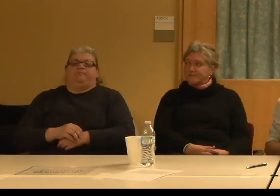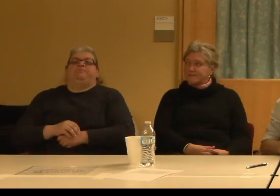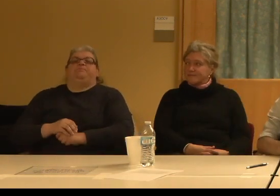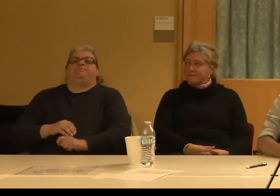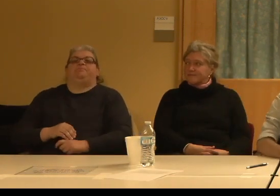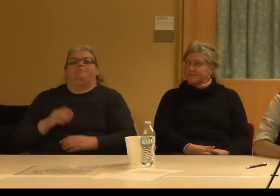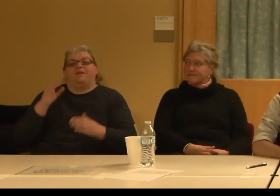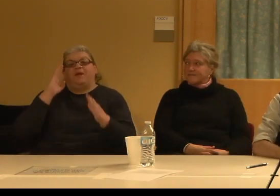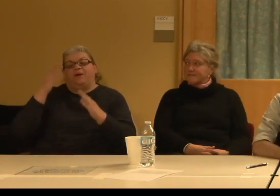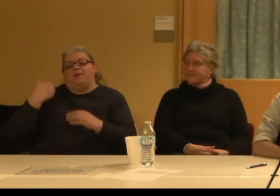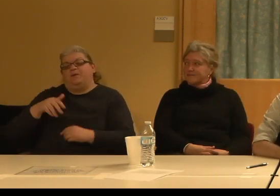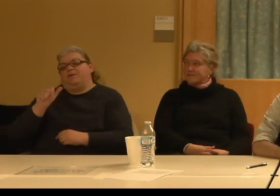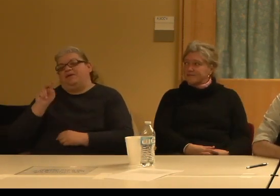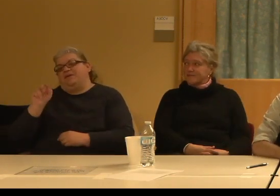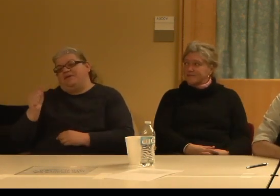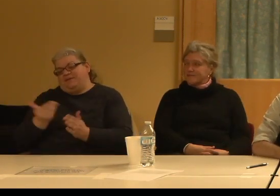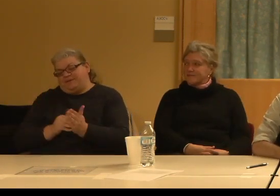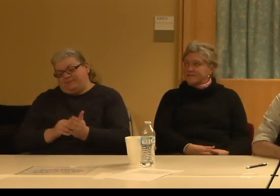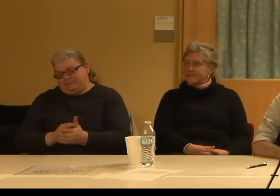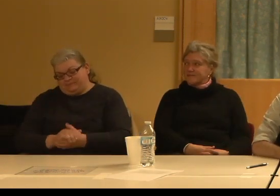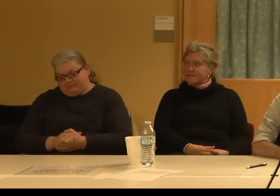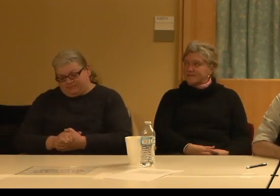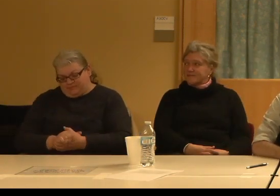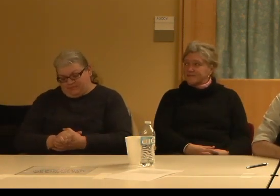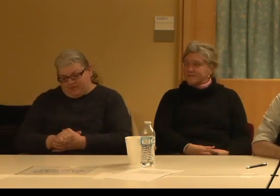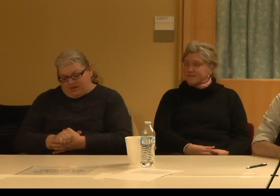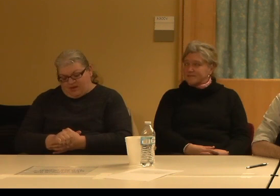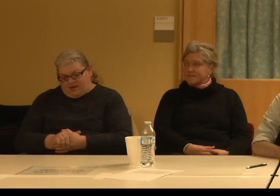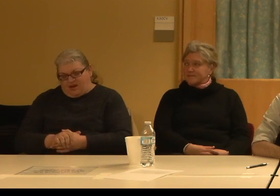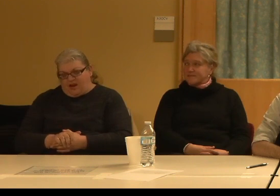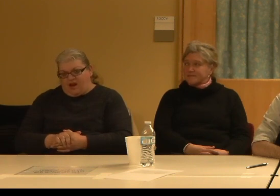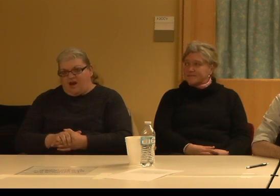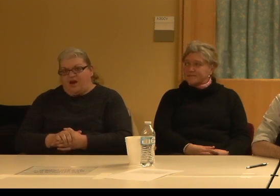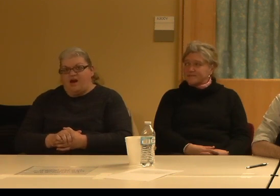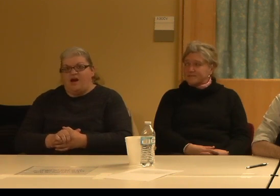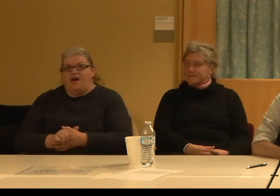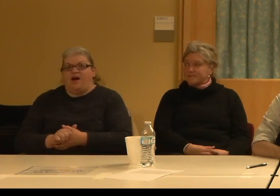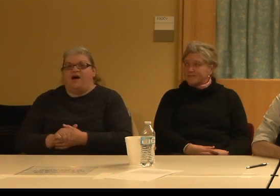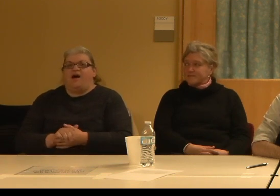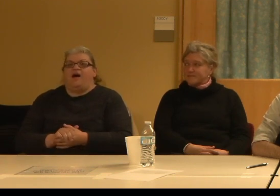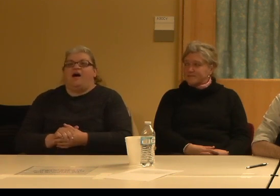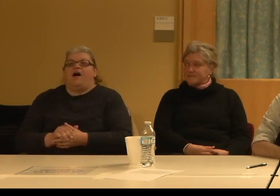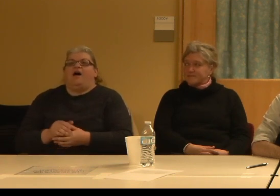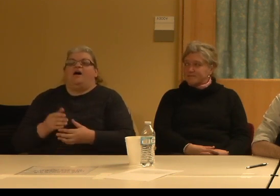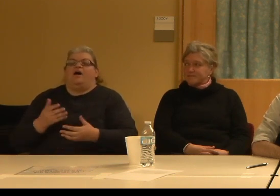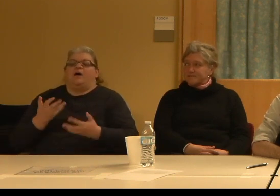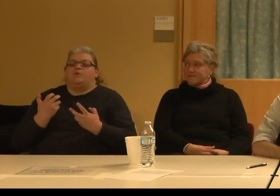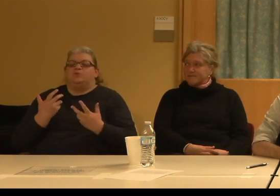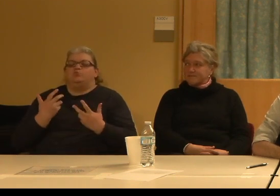Hello, this is Ana again. I wanted, I think, to sort of dig into the question